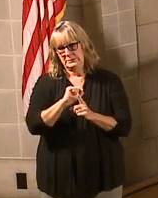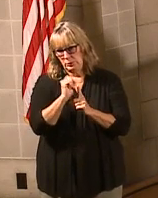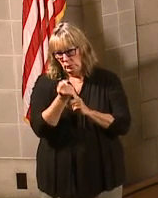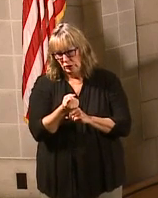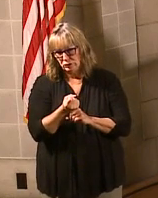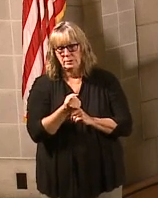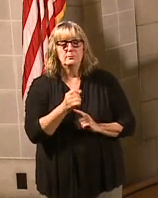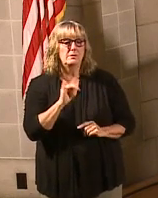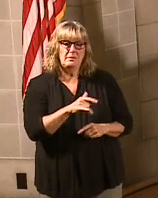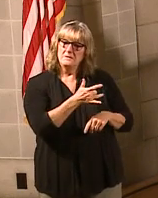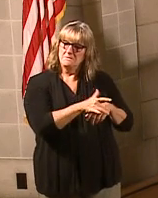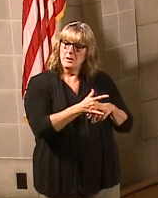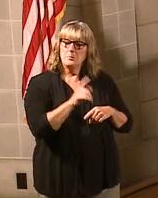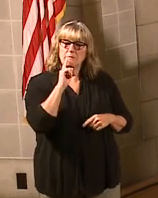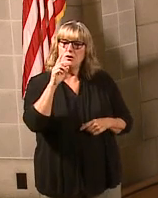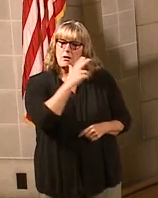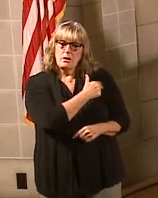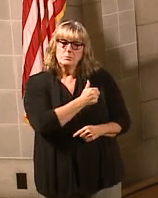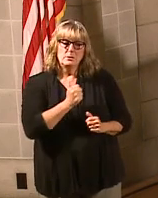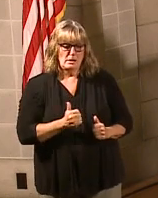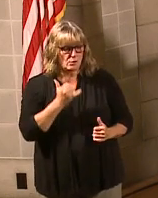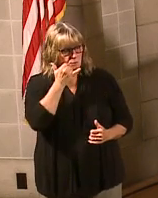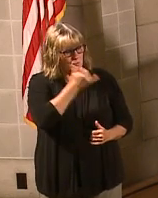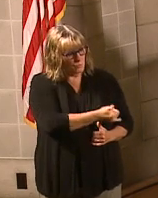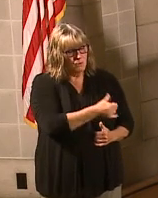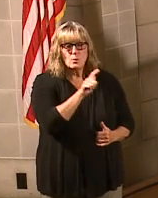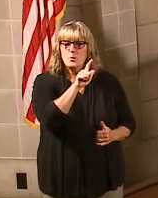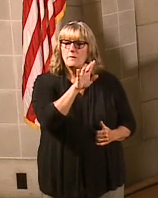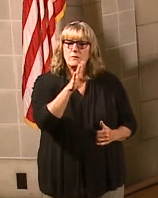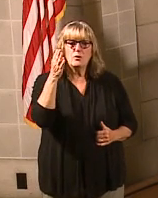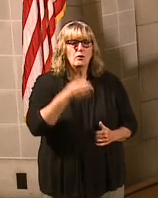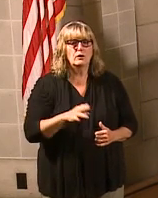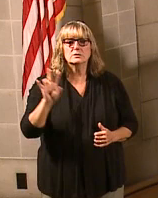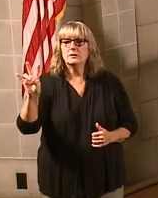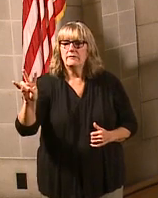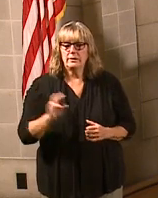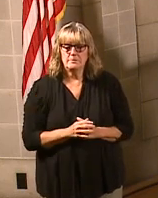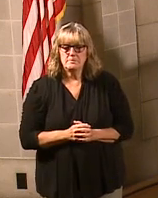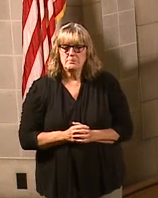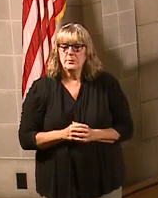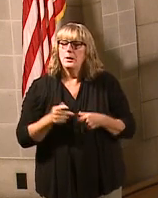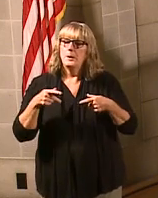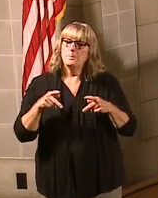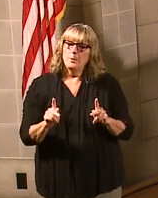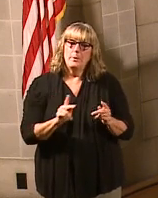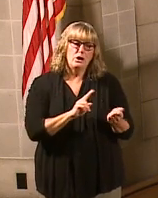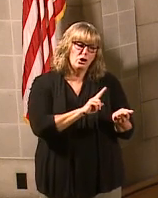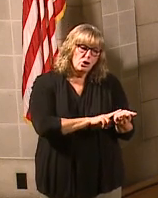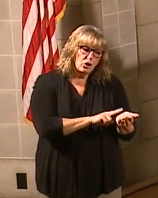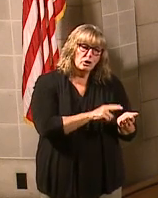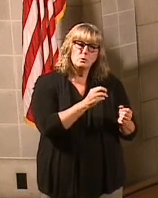NOT JUST COVID. THE TRANSFER CENTER IS COMPOSED